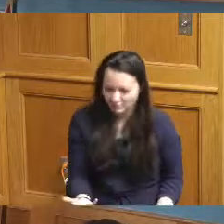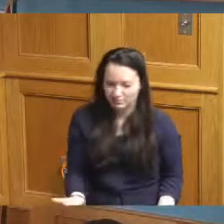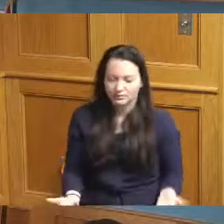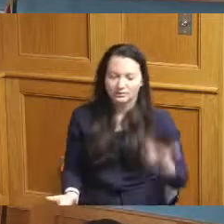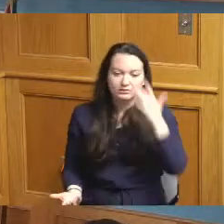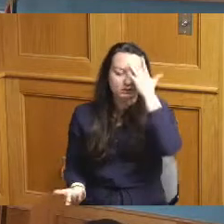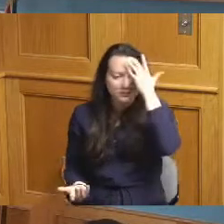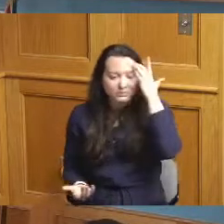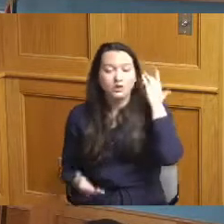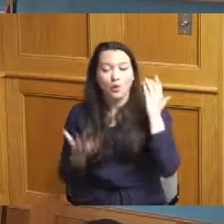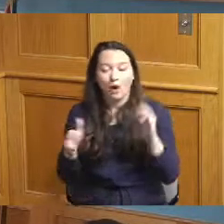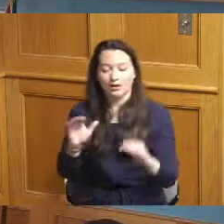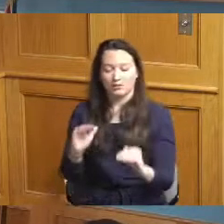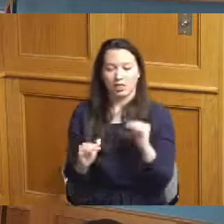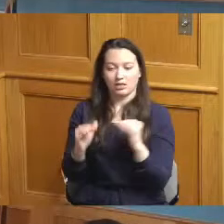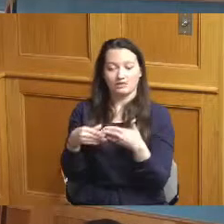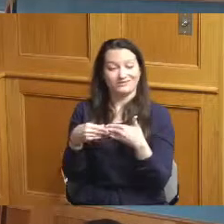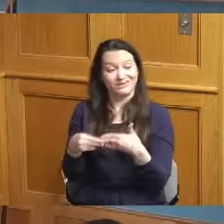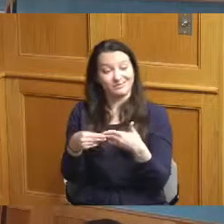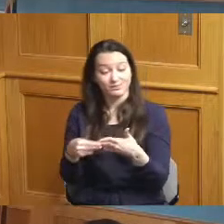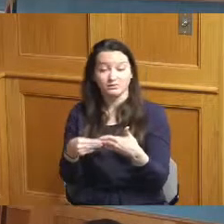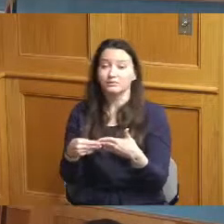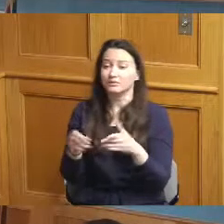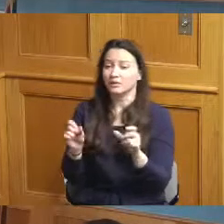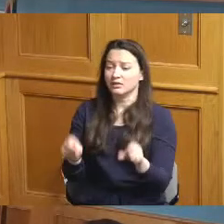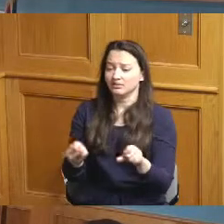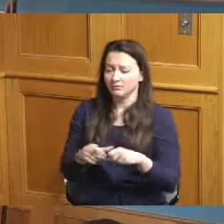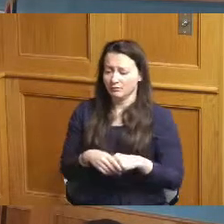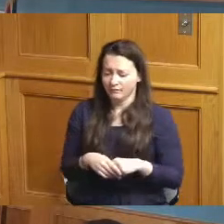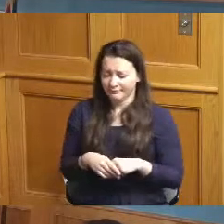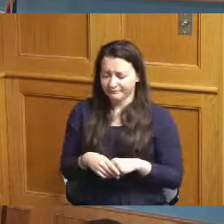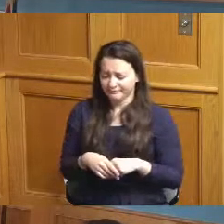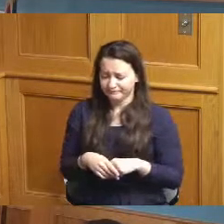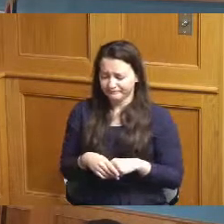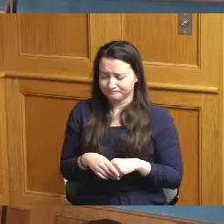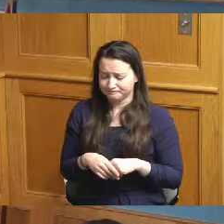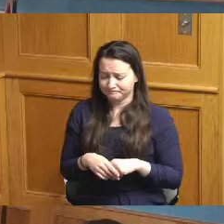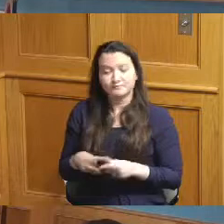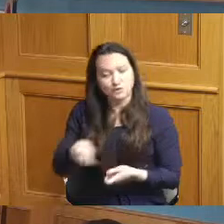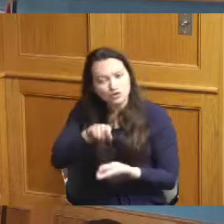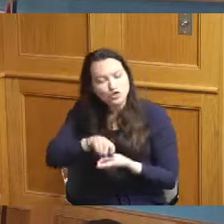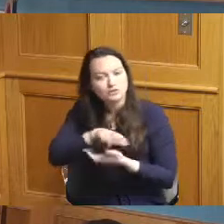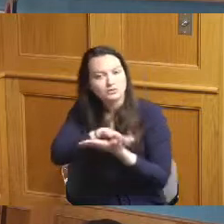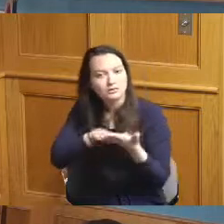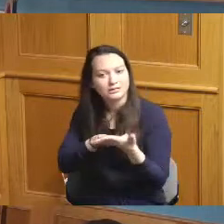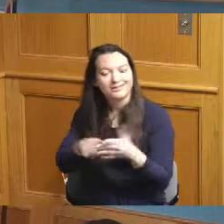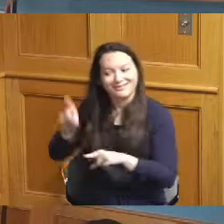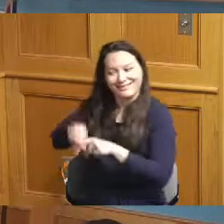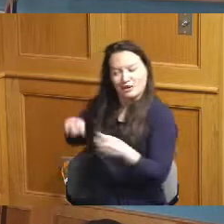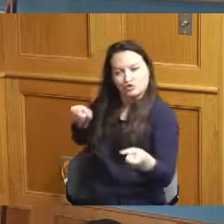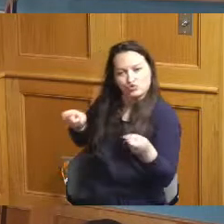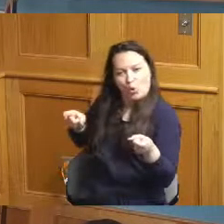we want to have the balance of flexibility for circumstances beyond their control but we just